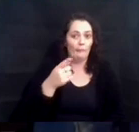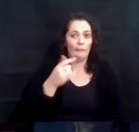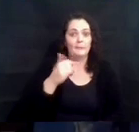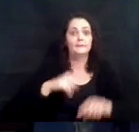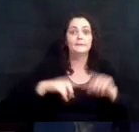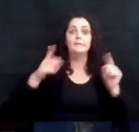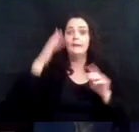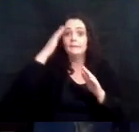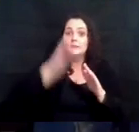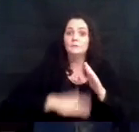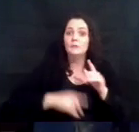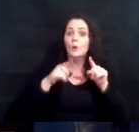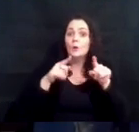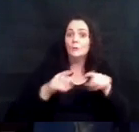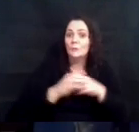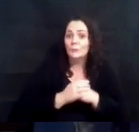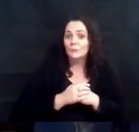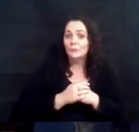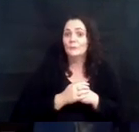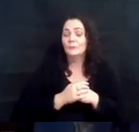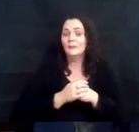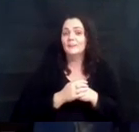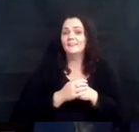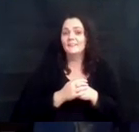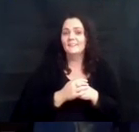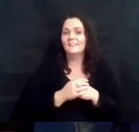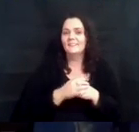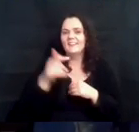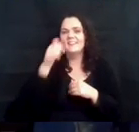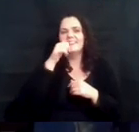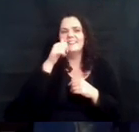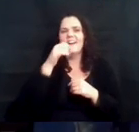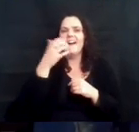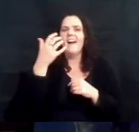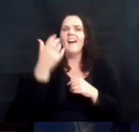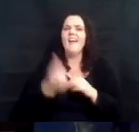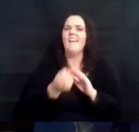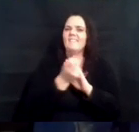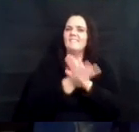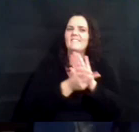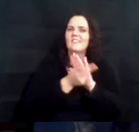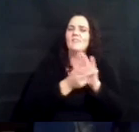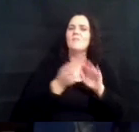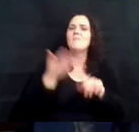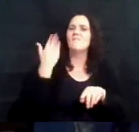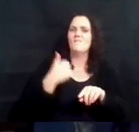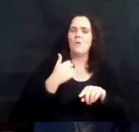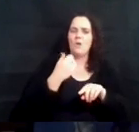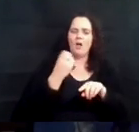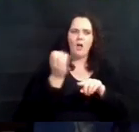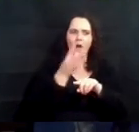haven't thought about drawing or experienced drawing before but the results as you saw at the beginning today in that montage that Shannon showed us